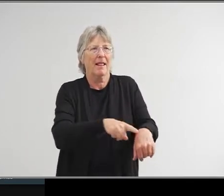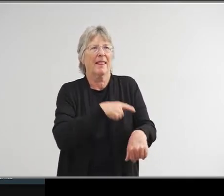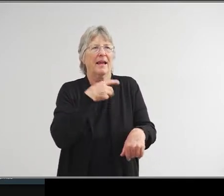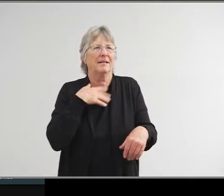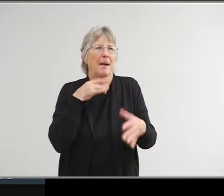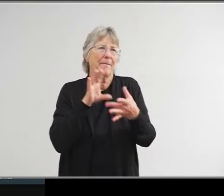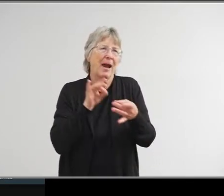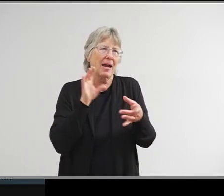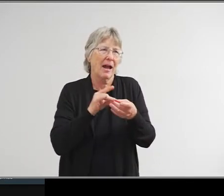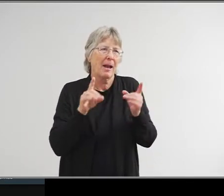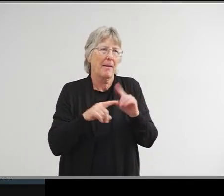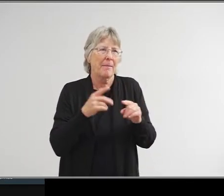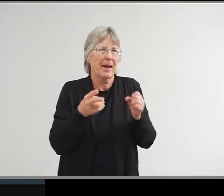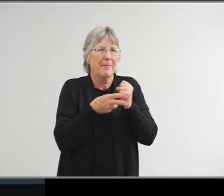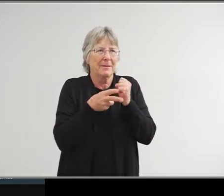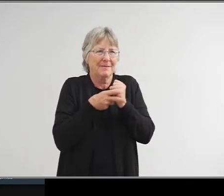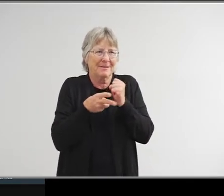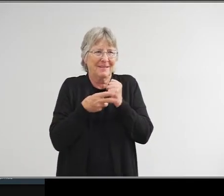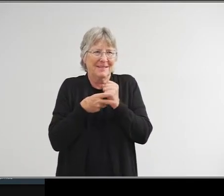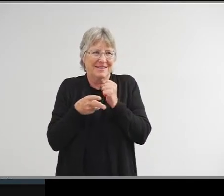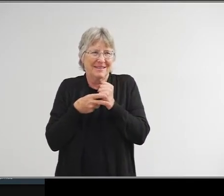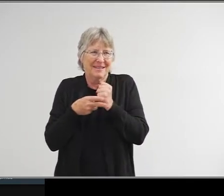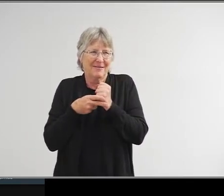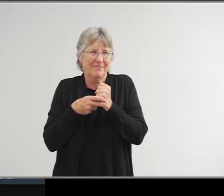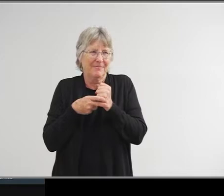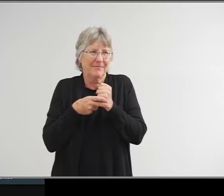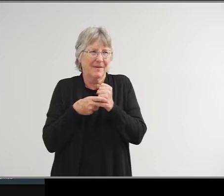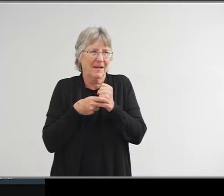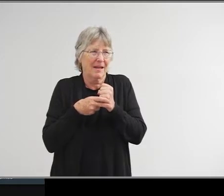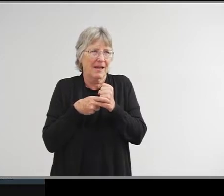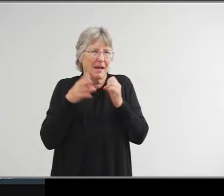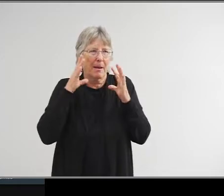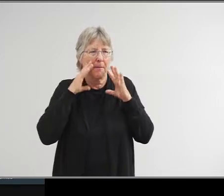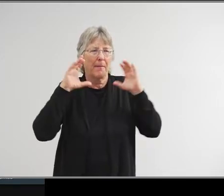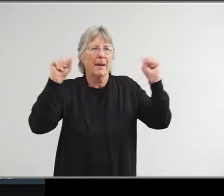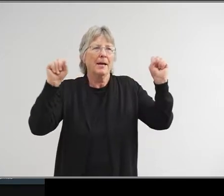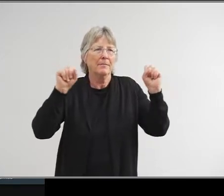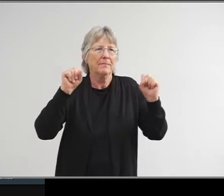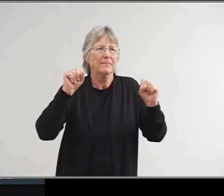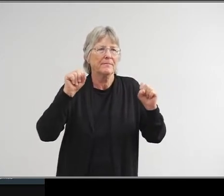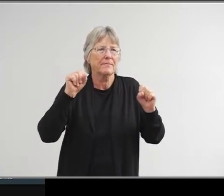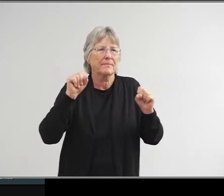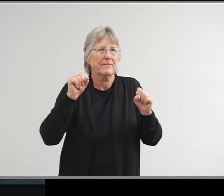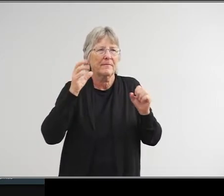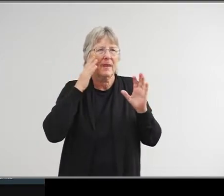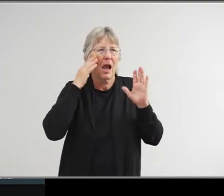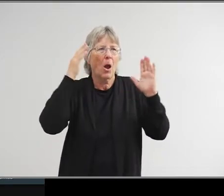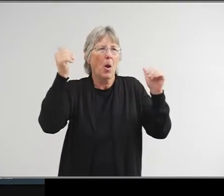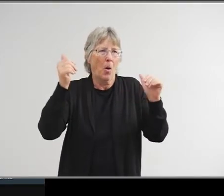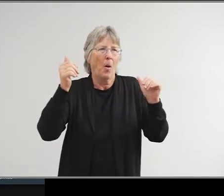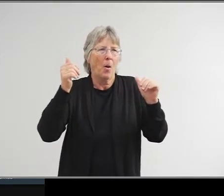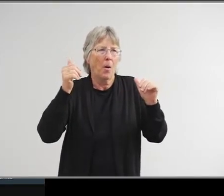but I've been saving it, Madam president and I hope that it's taken in the spirit